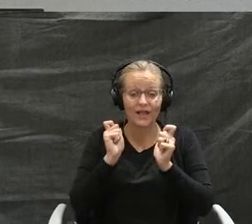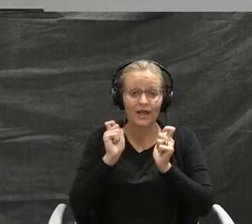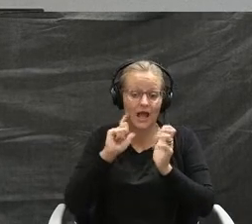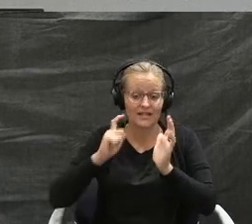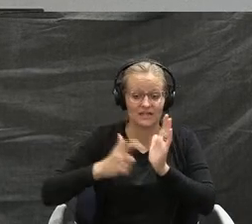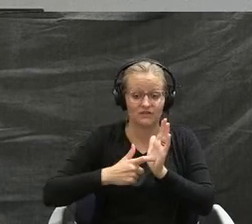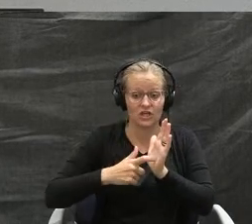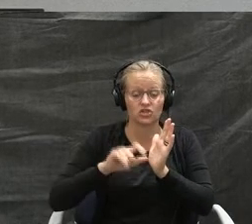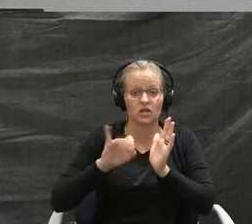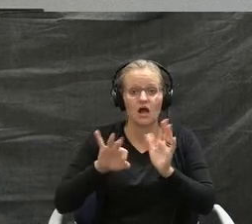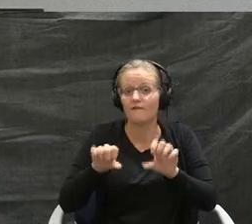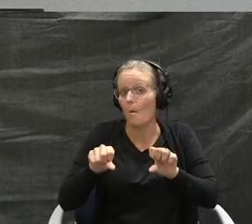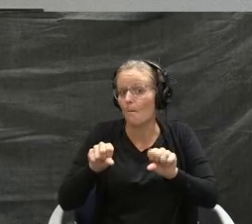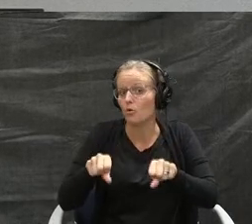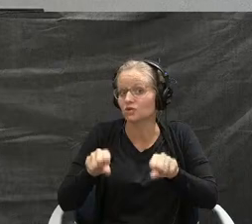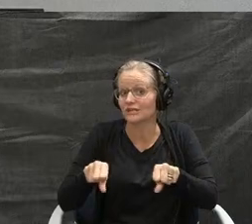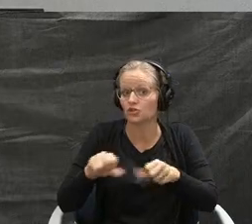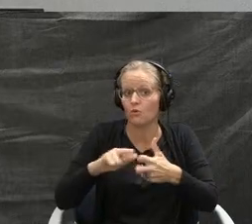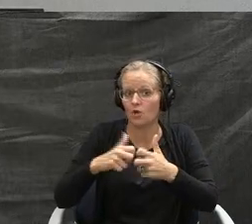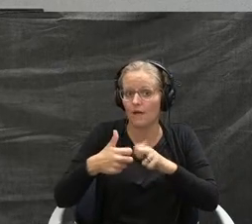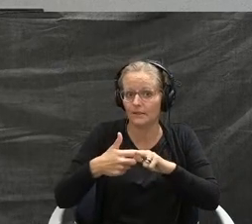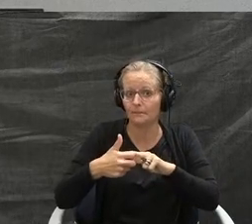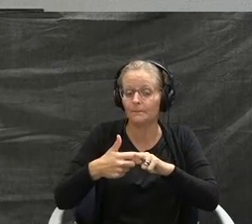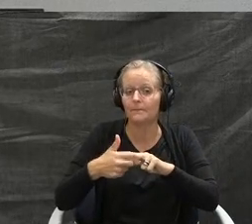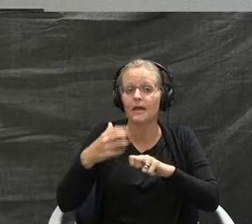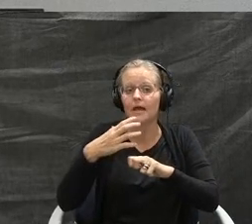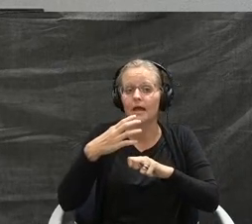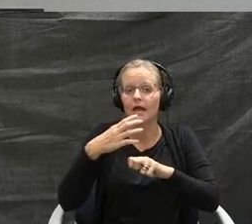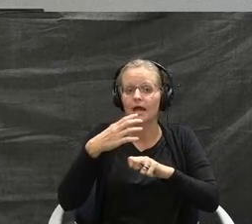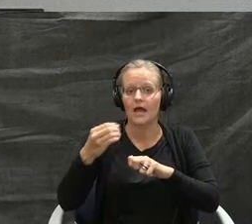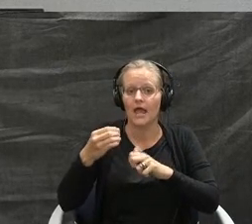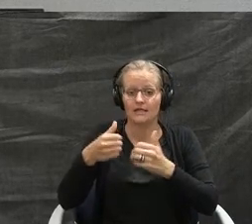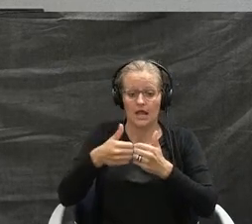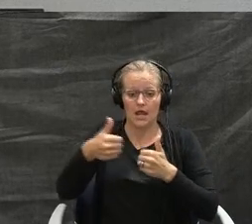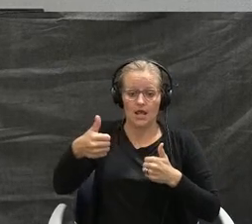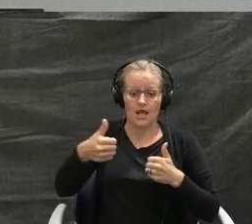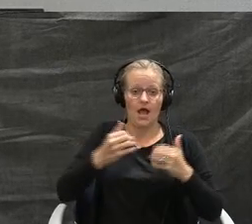isolation of students who have been in contact with that with